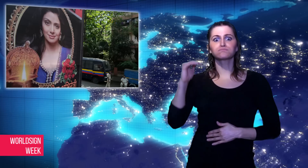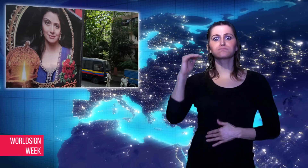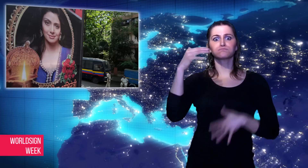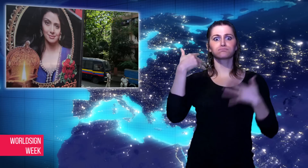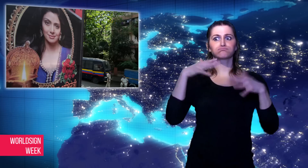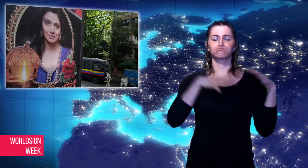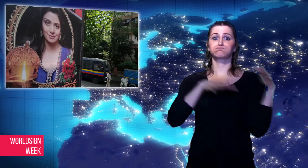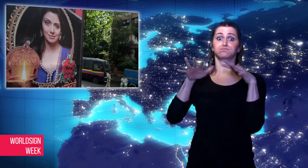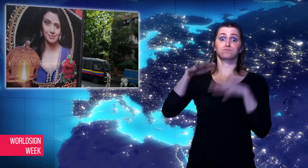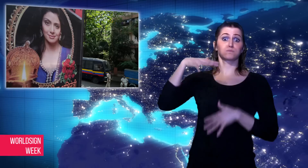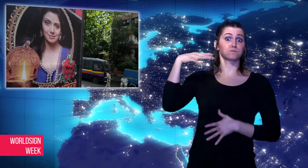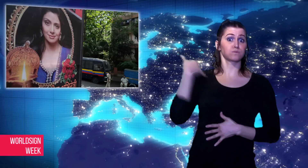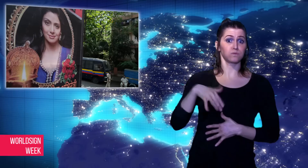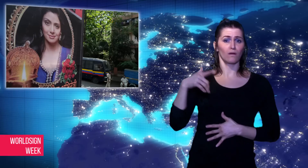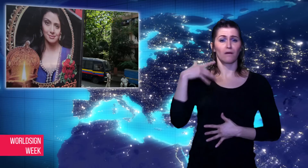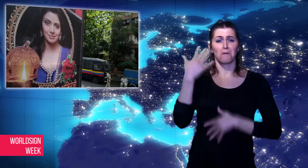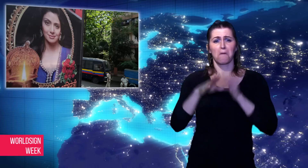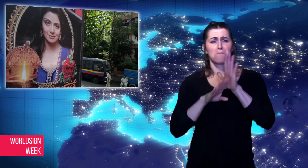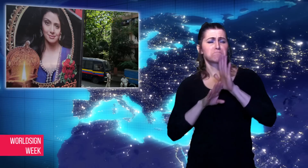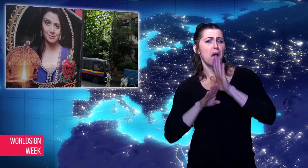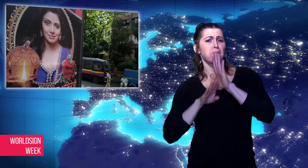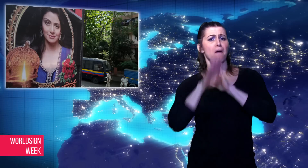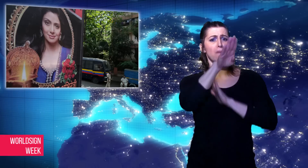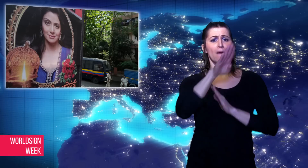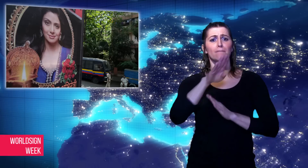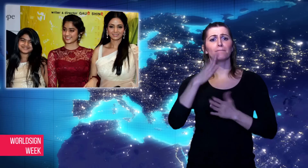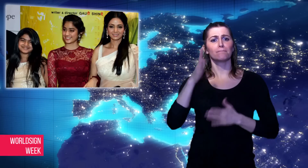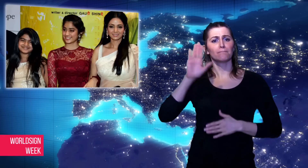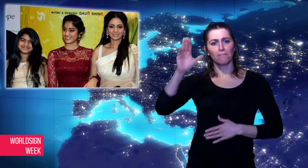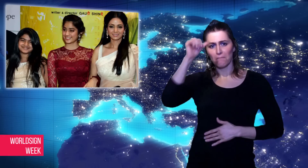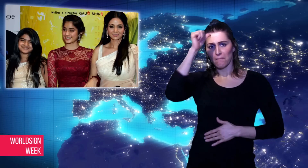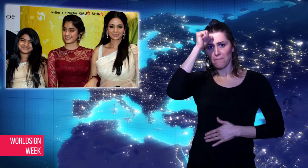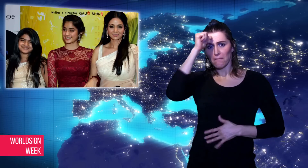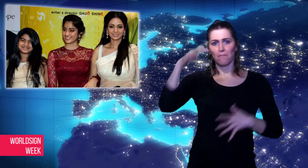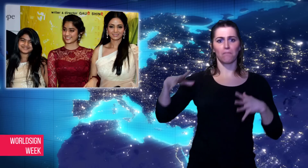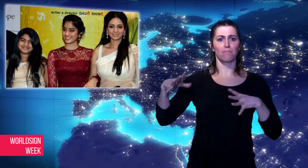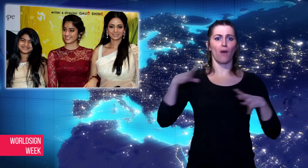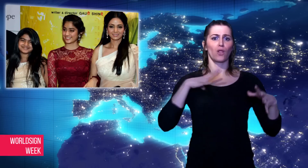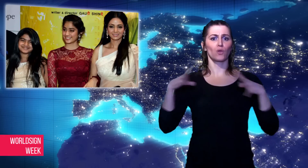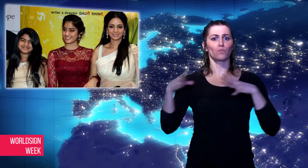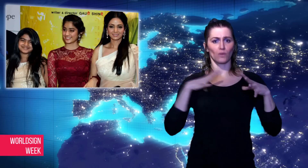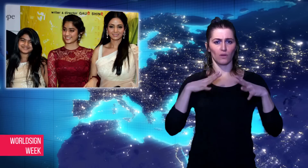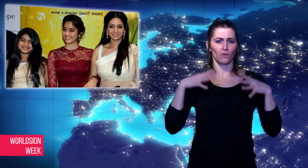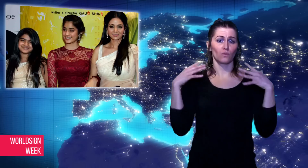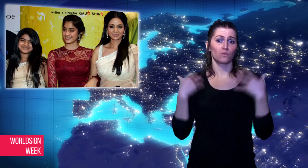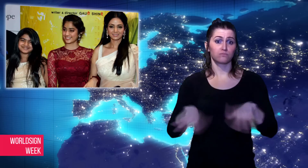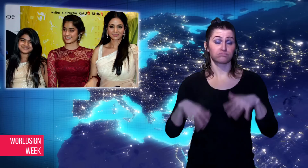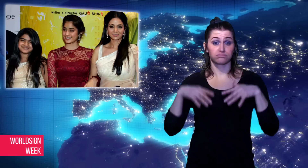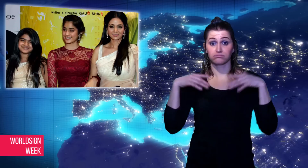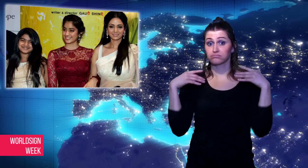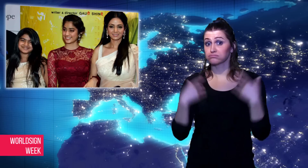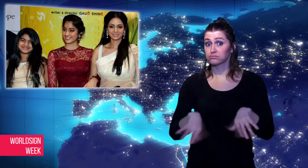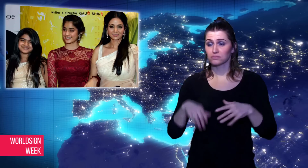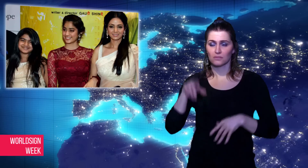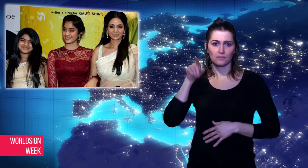acting career, starting out as a child